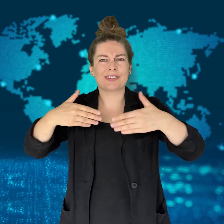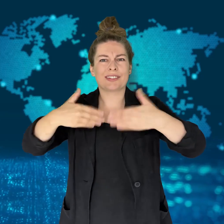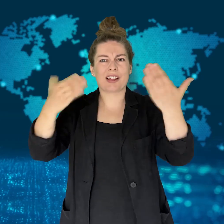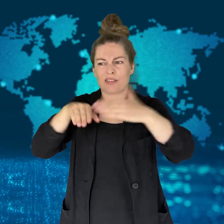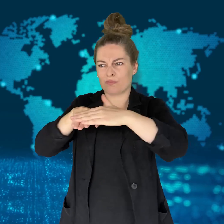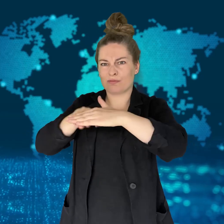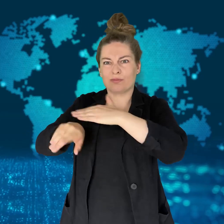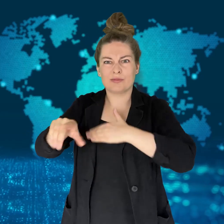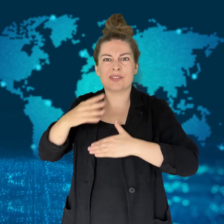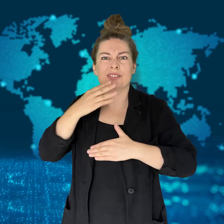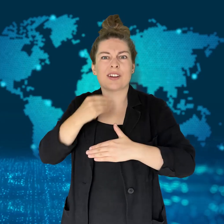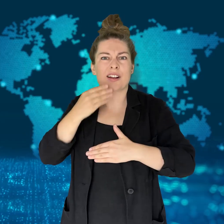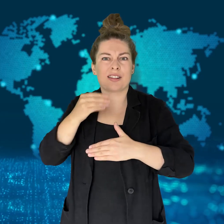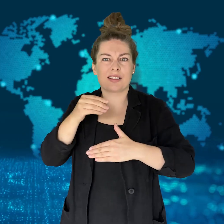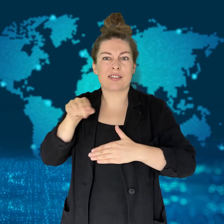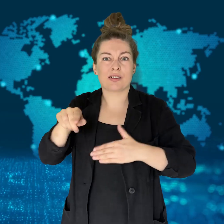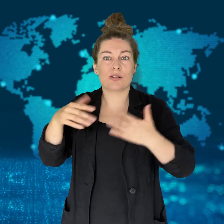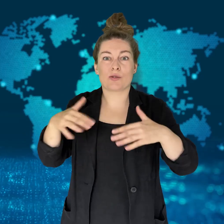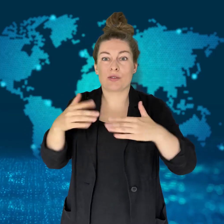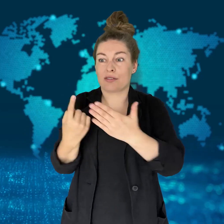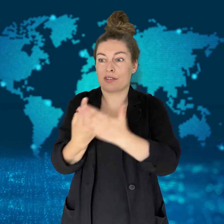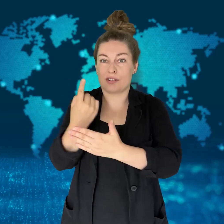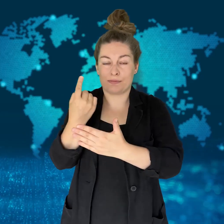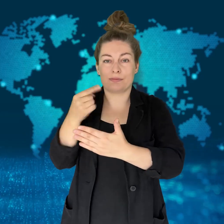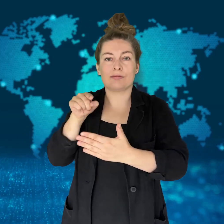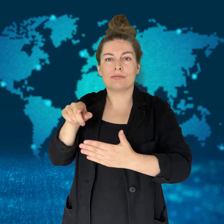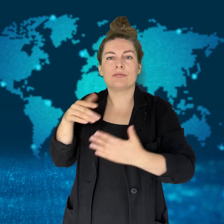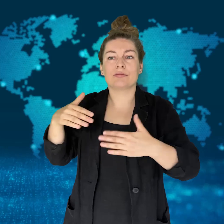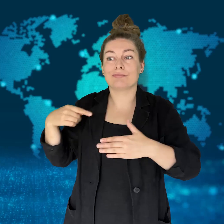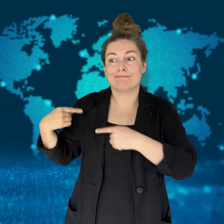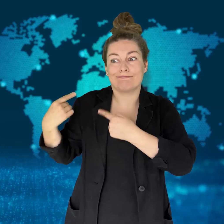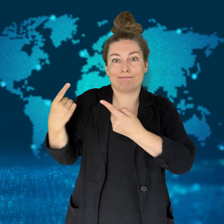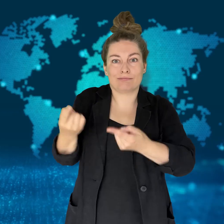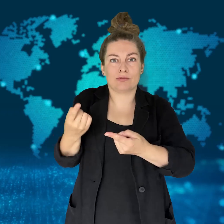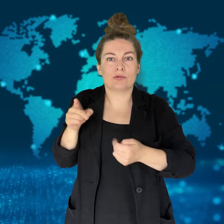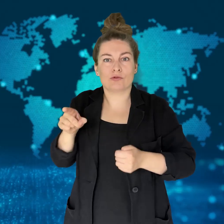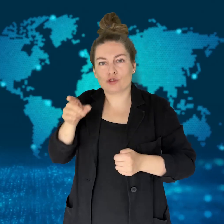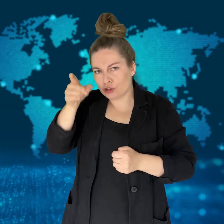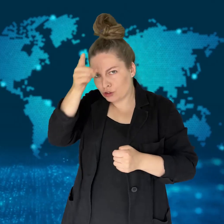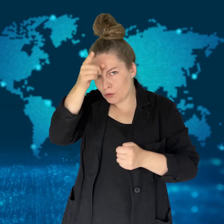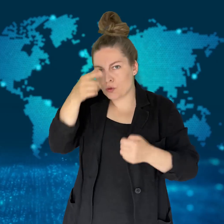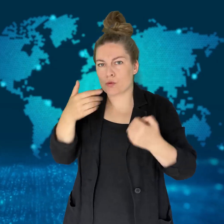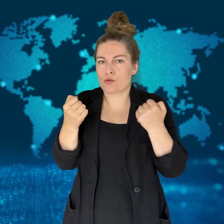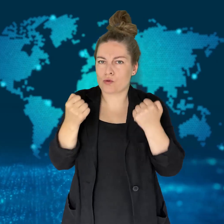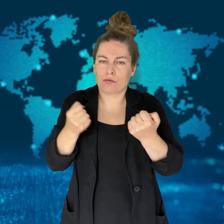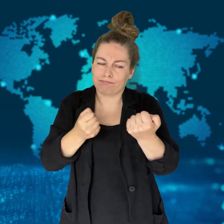The country's government has been accused of